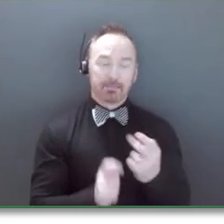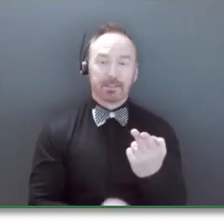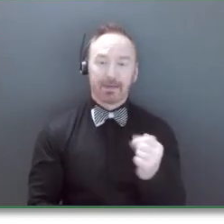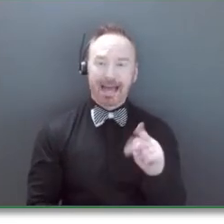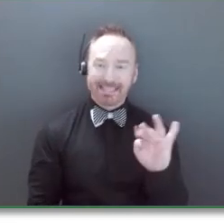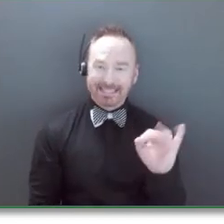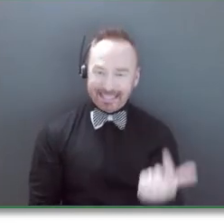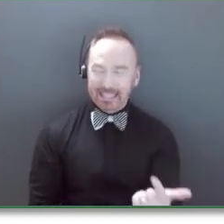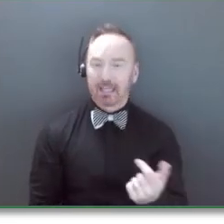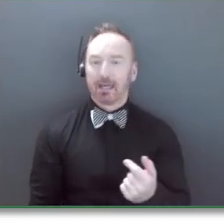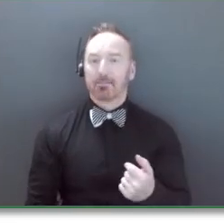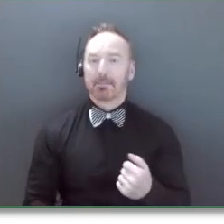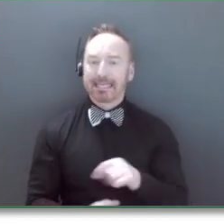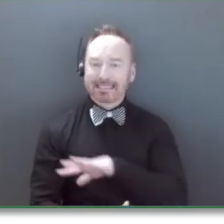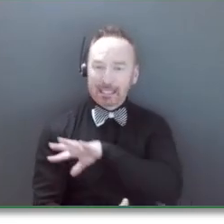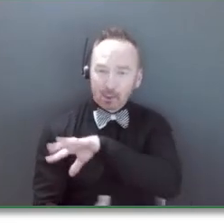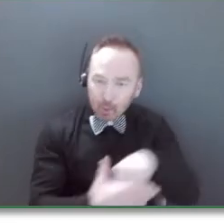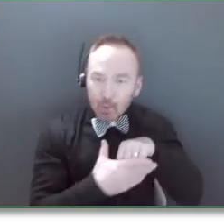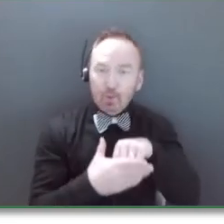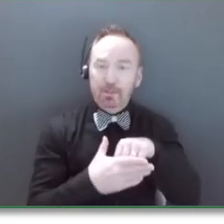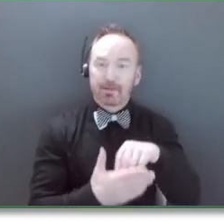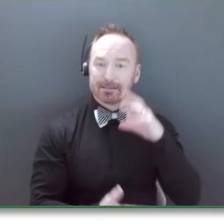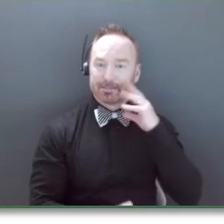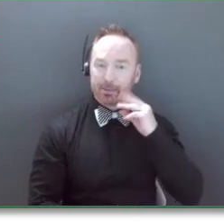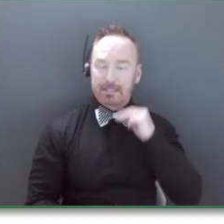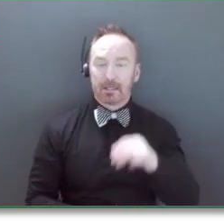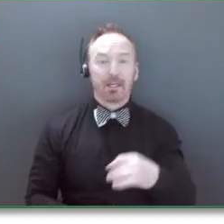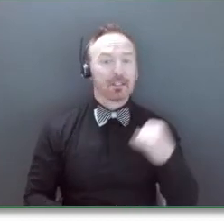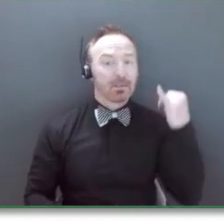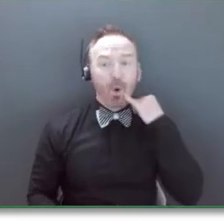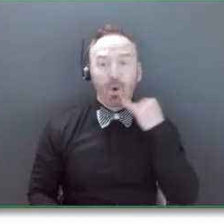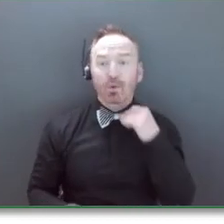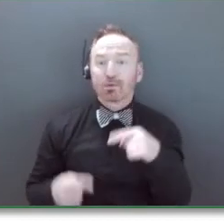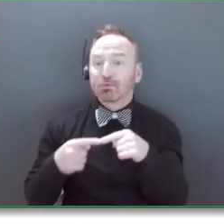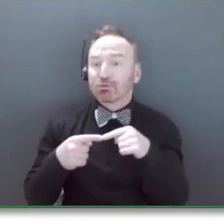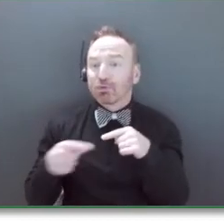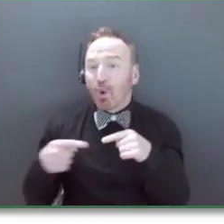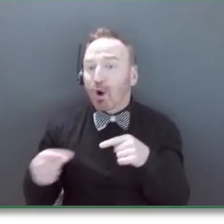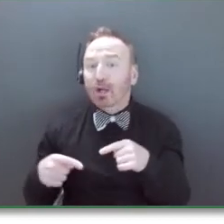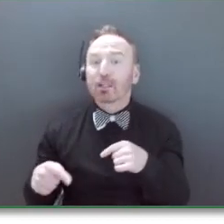whether it's a short gentle hike you know of a half an hour, an hour you know.